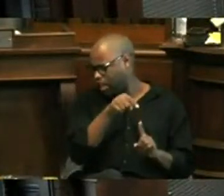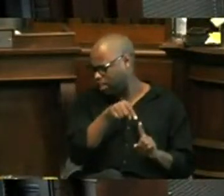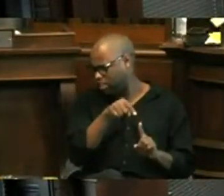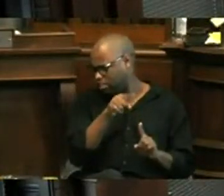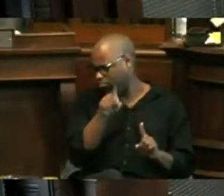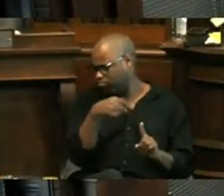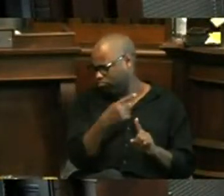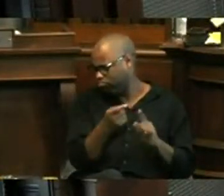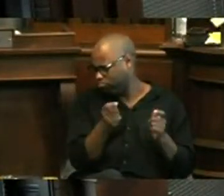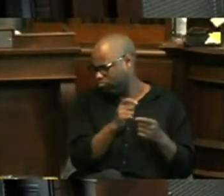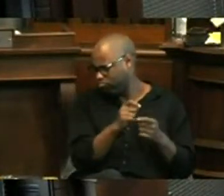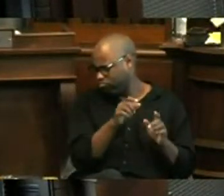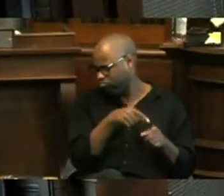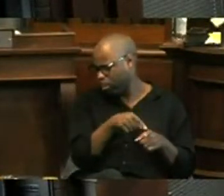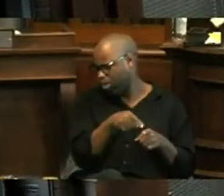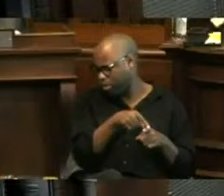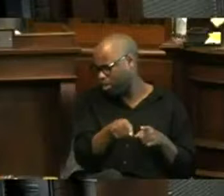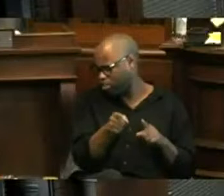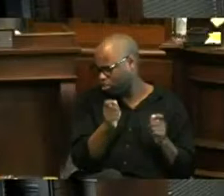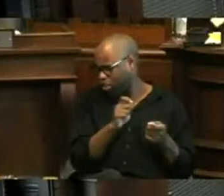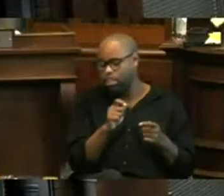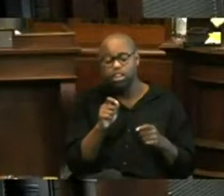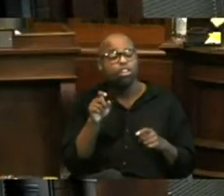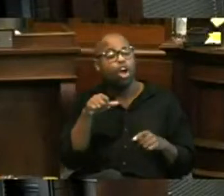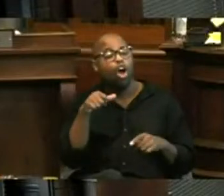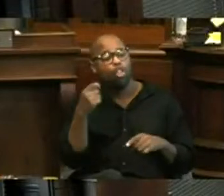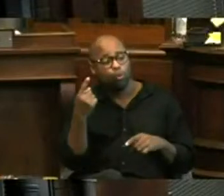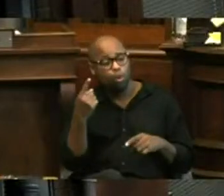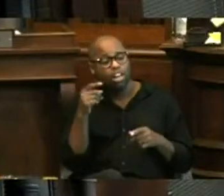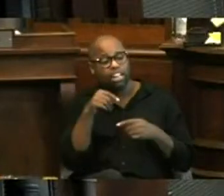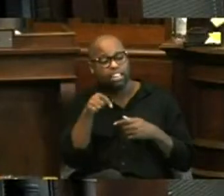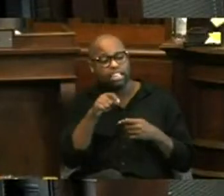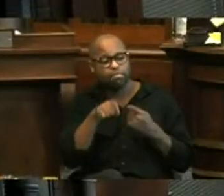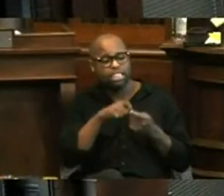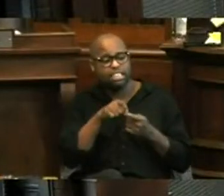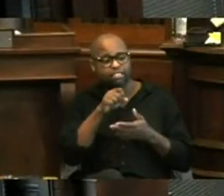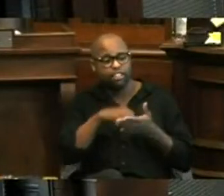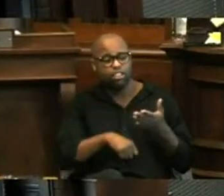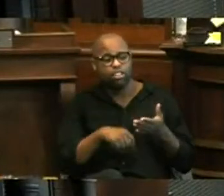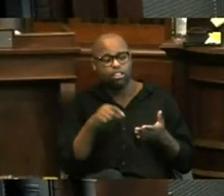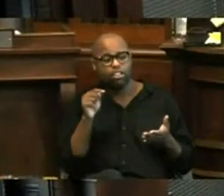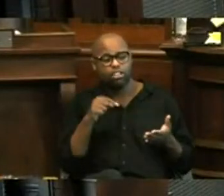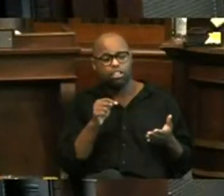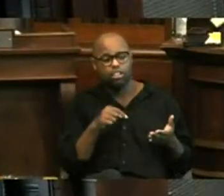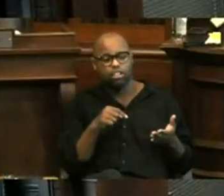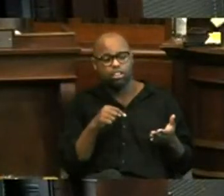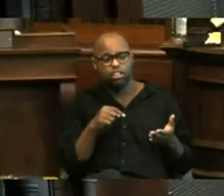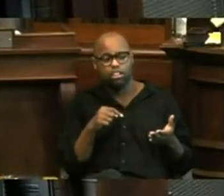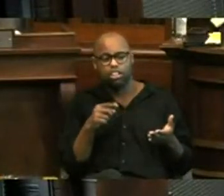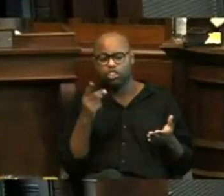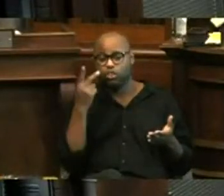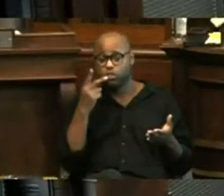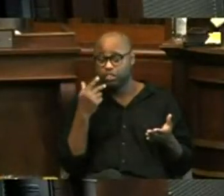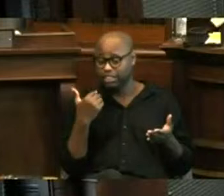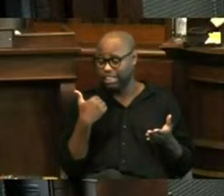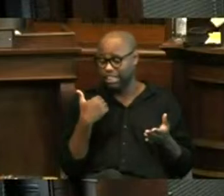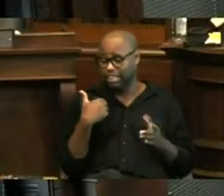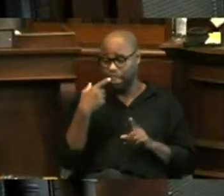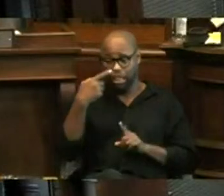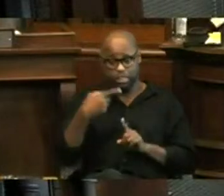really the primary change here. The other change in this